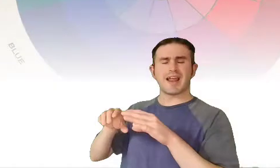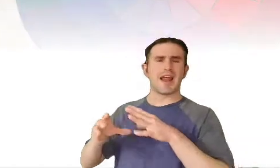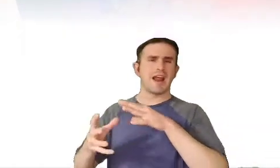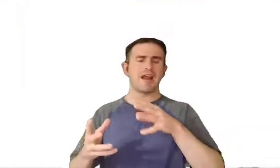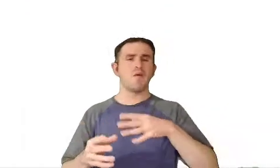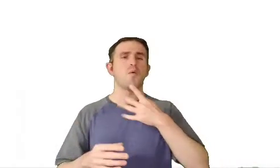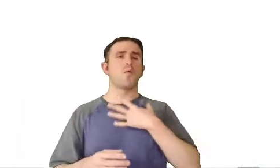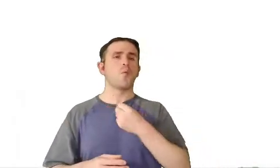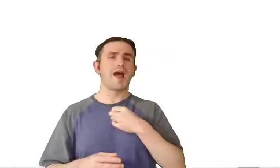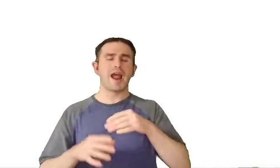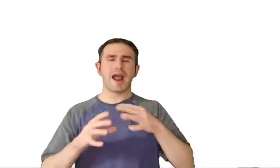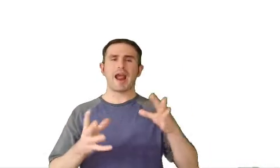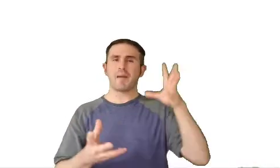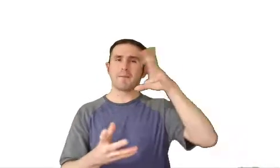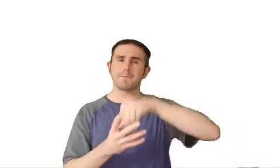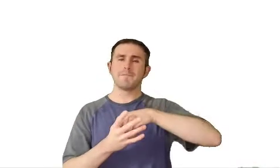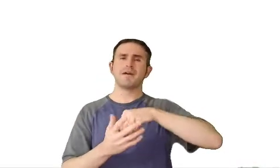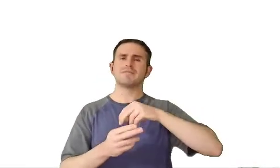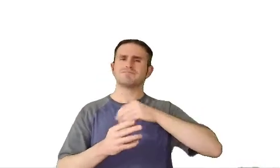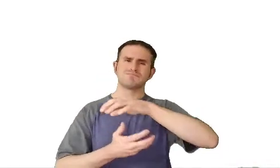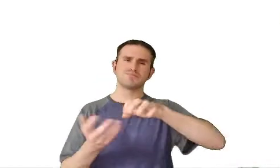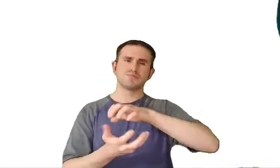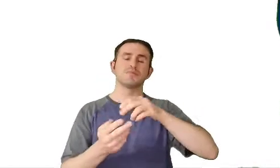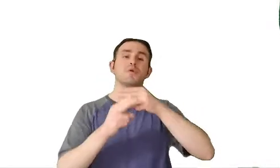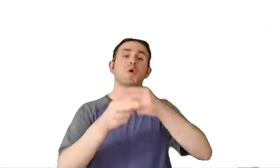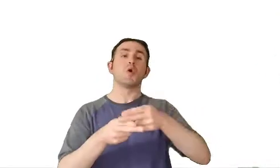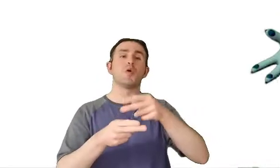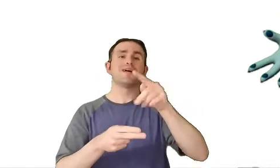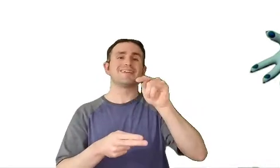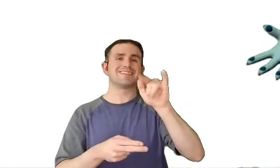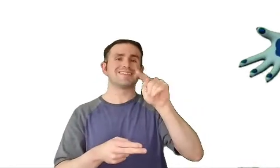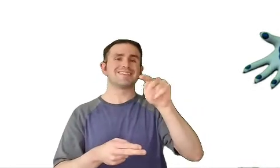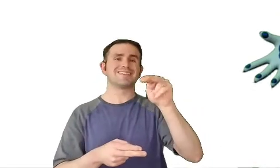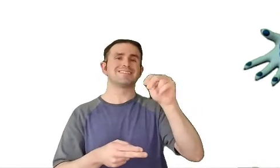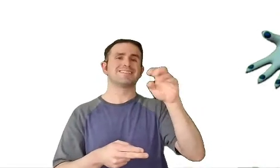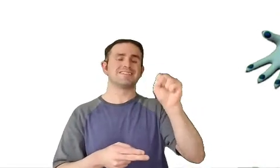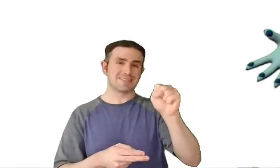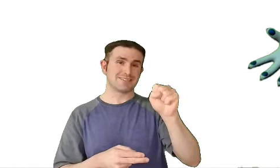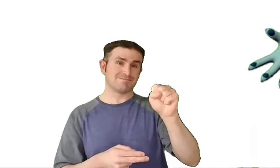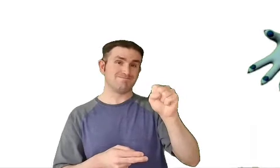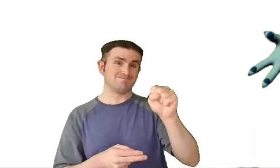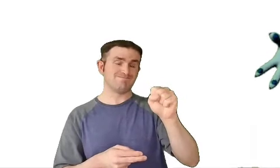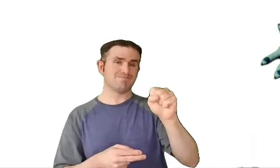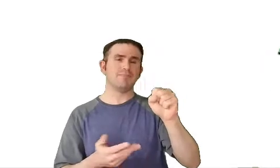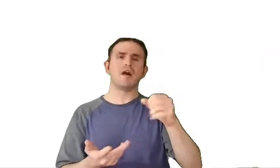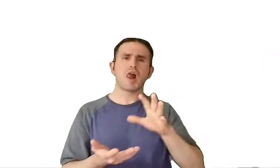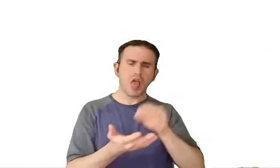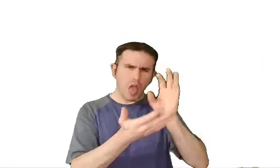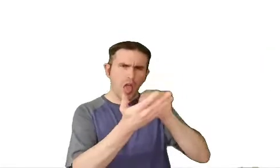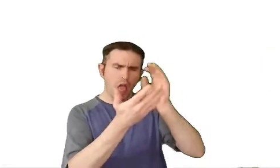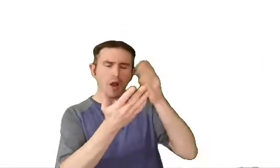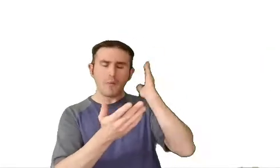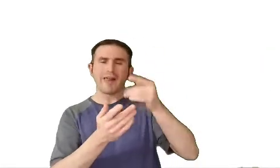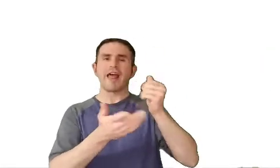So, learning how to work with different, uh, hues and tints, that can add some variety!